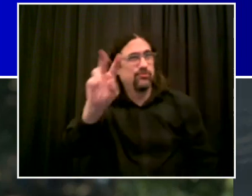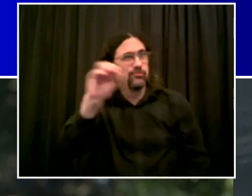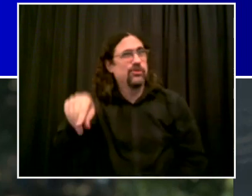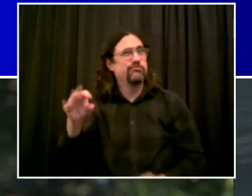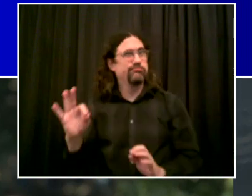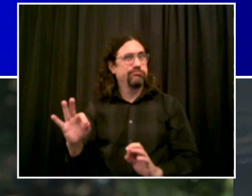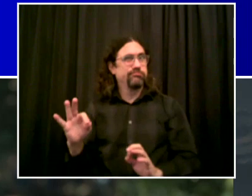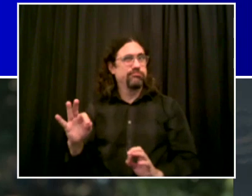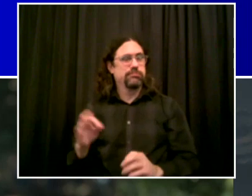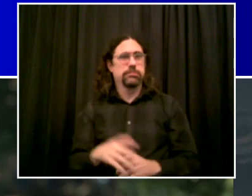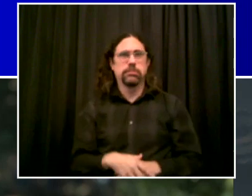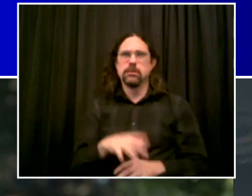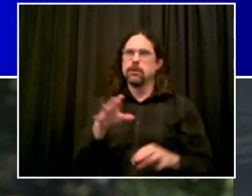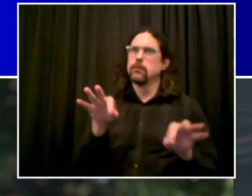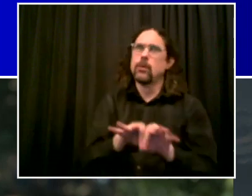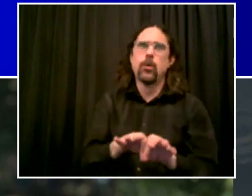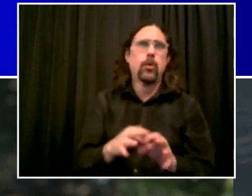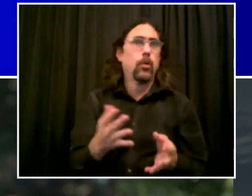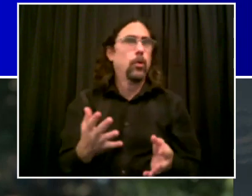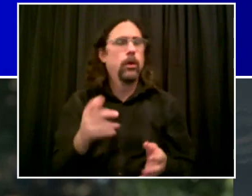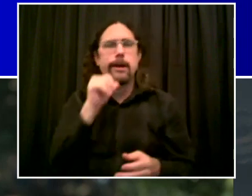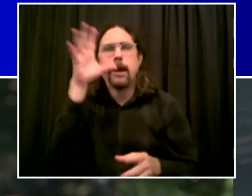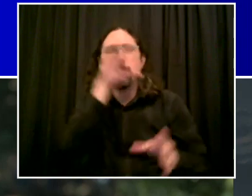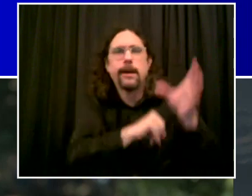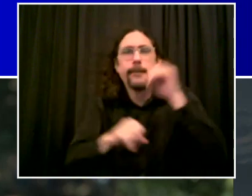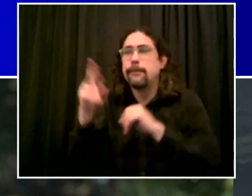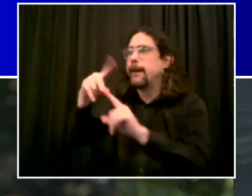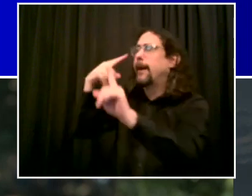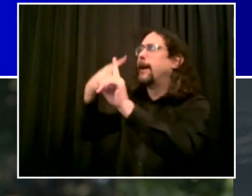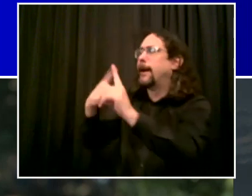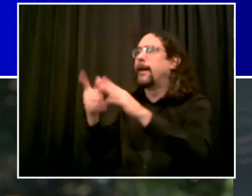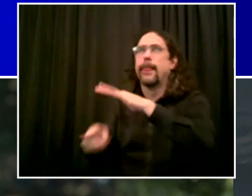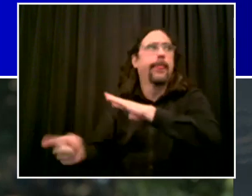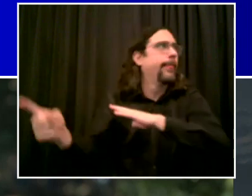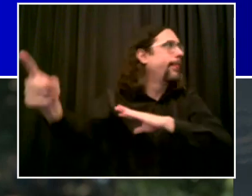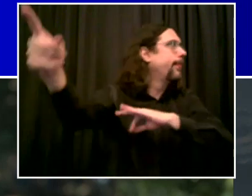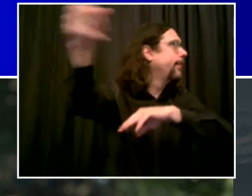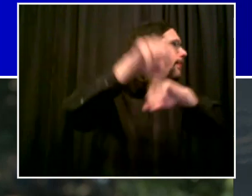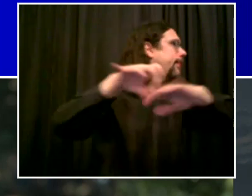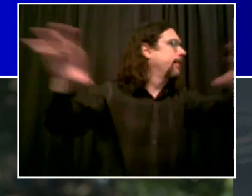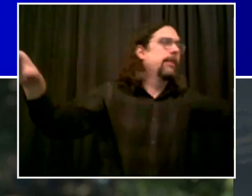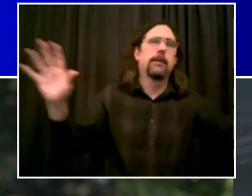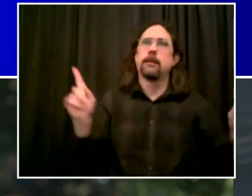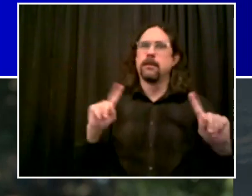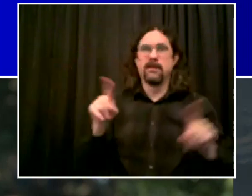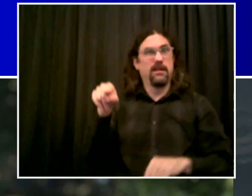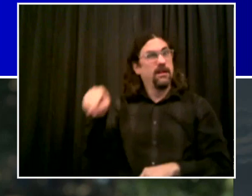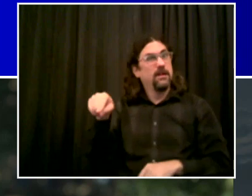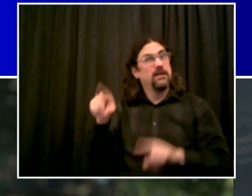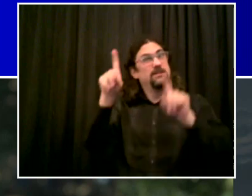EBEN INFECTED WERE PSEARATED FROTM HOSE AROUND THEM.